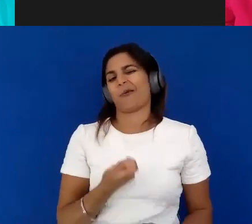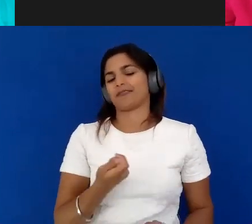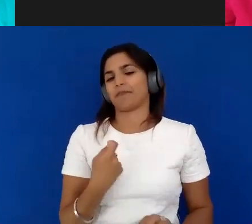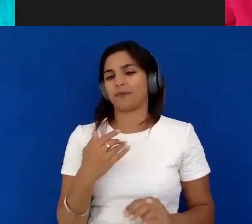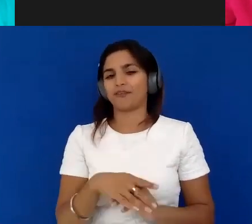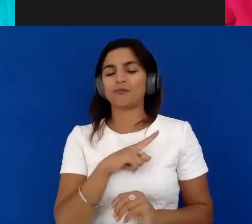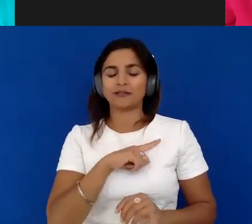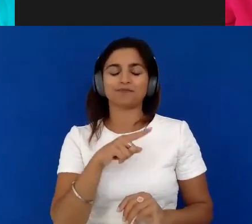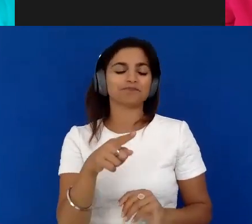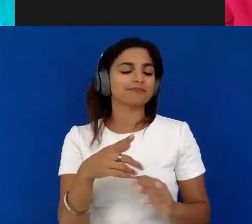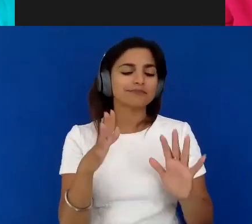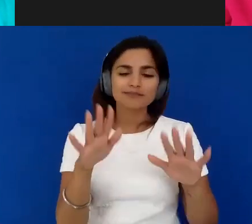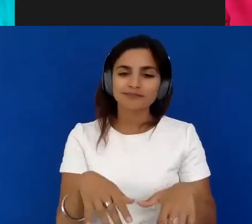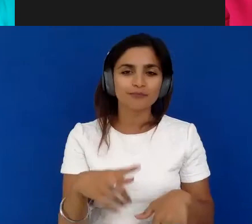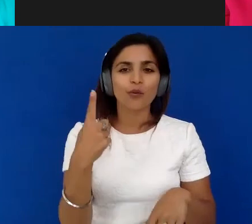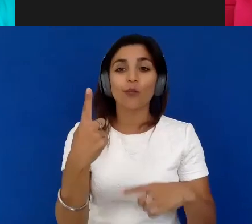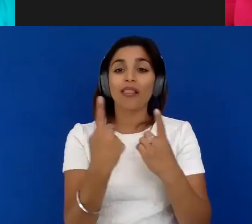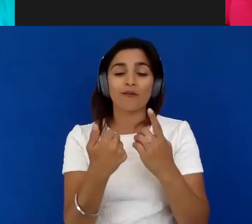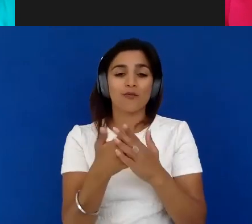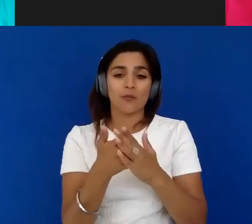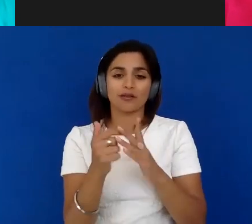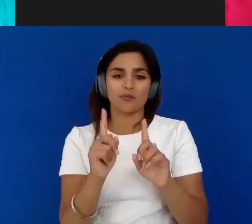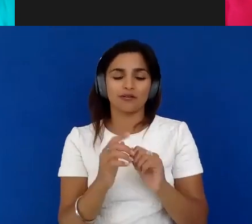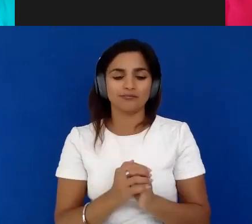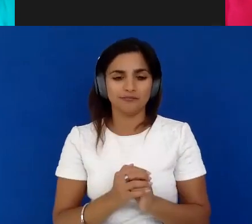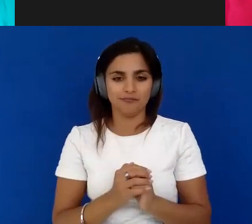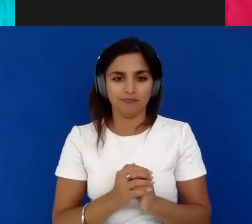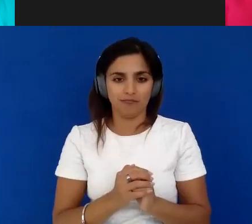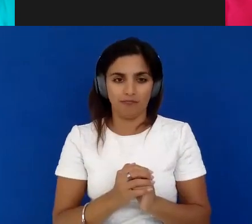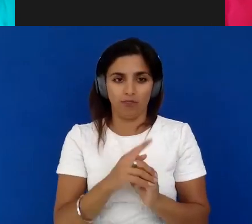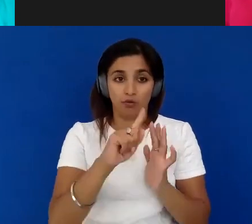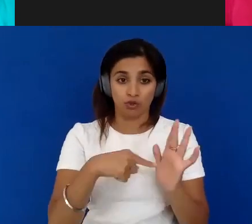things that is really cool about Jumoke and I, I haven't been disabled my whole